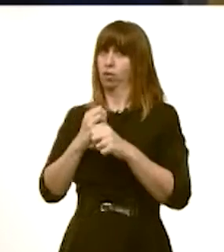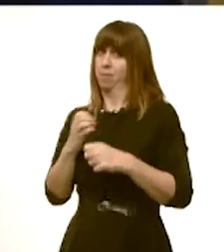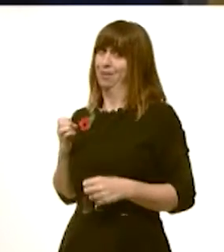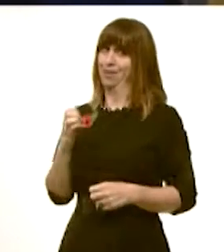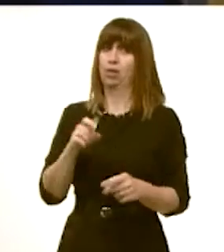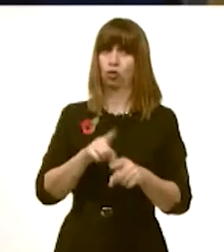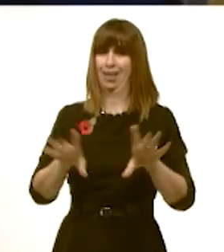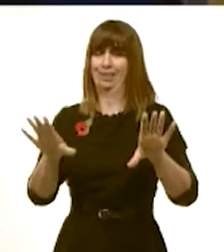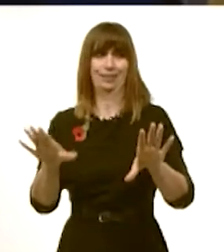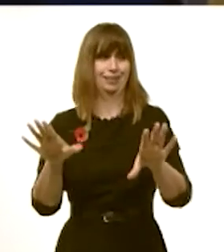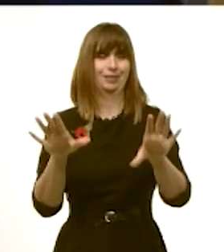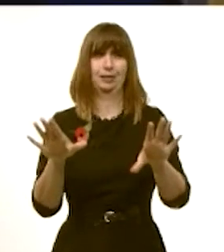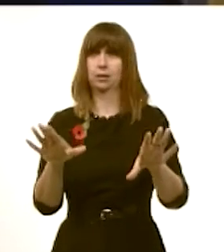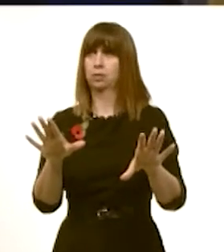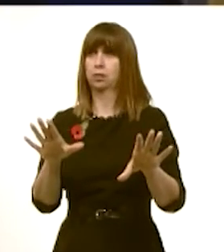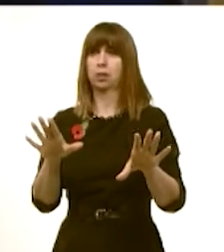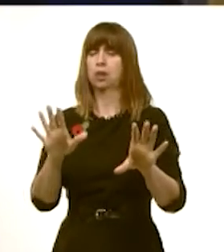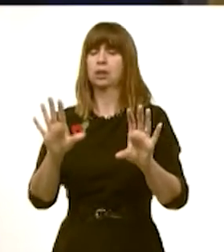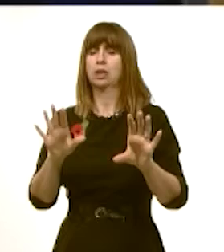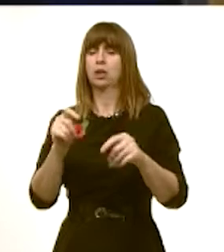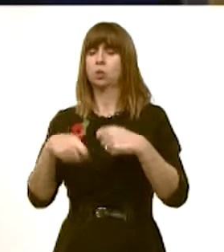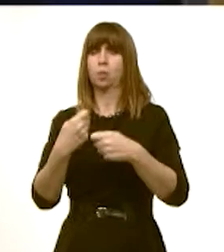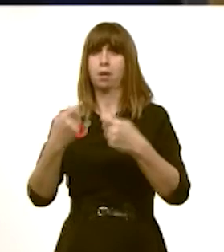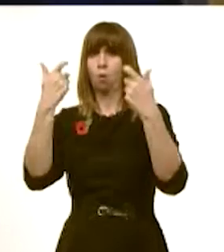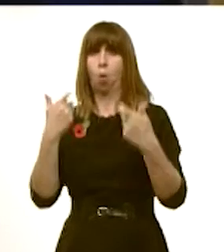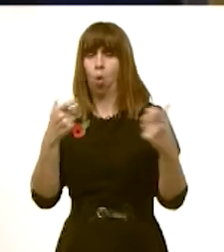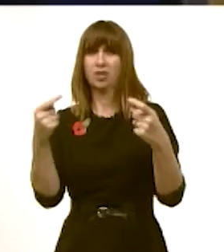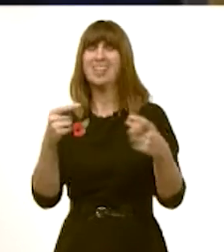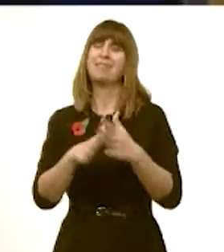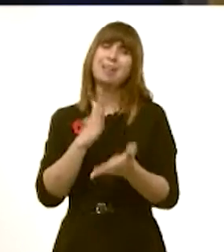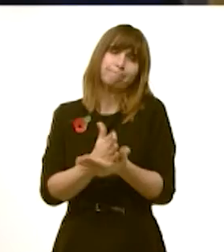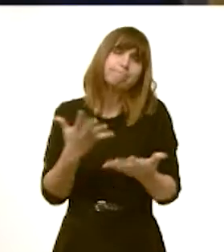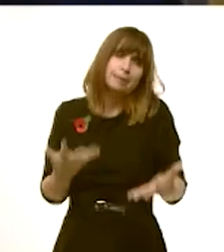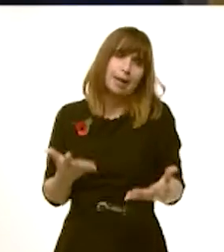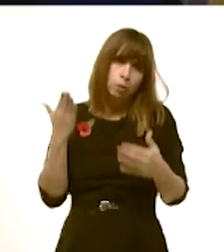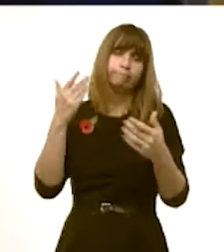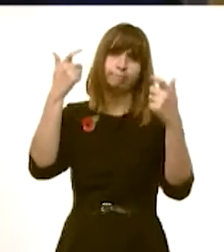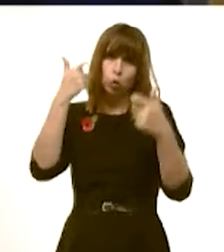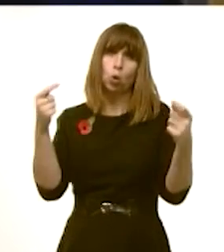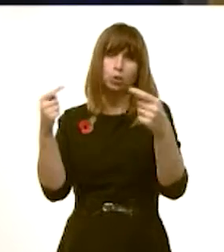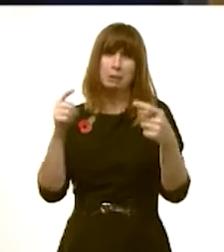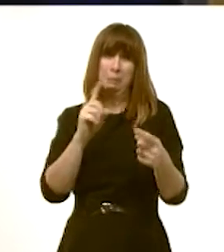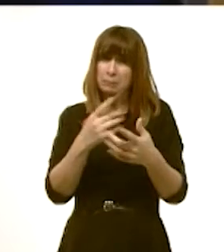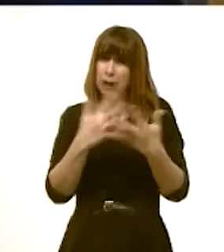Clearly, that has happened now, and a lot of opencast mines in south Wales rely upon Aberthaw as a customer.